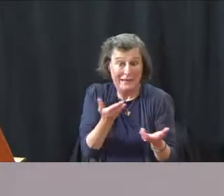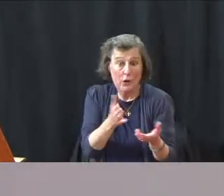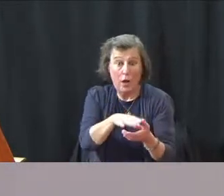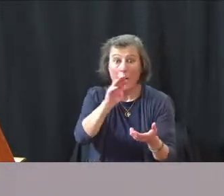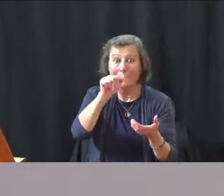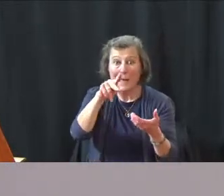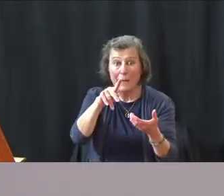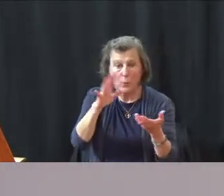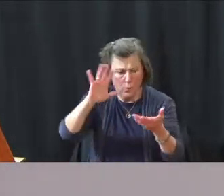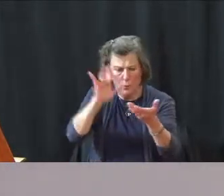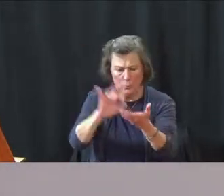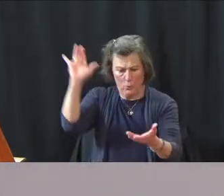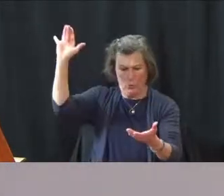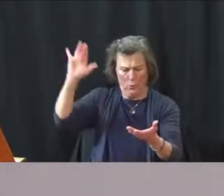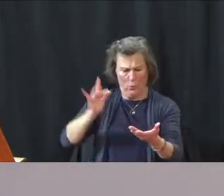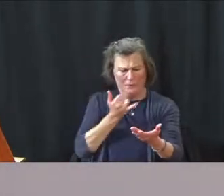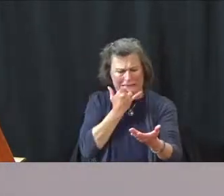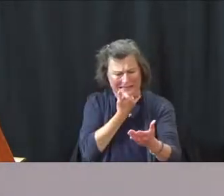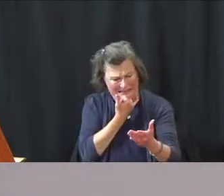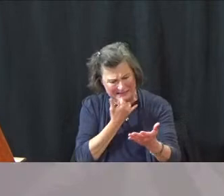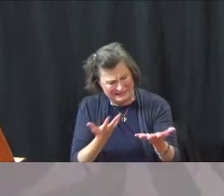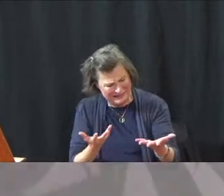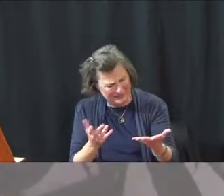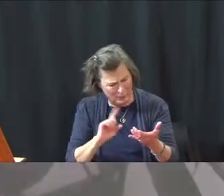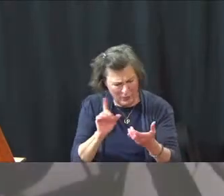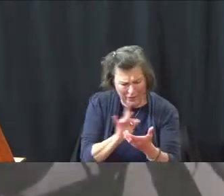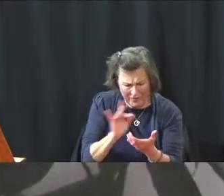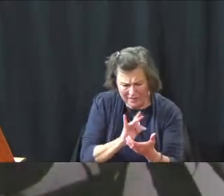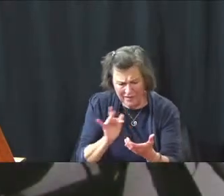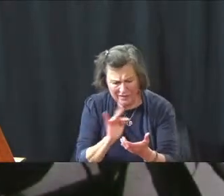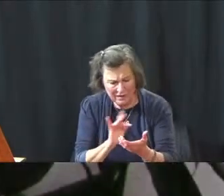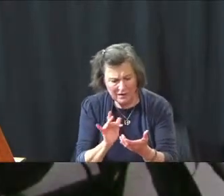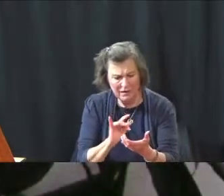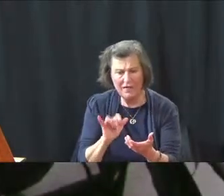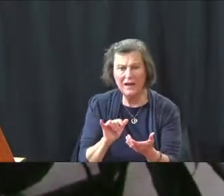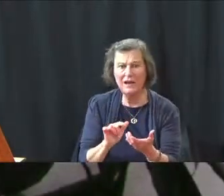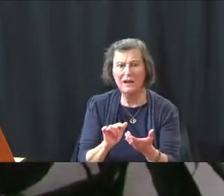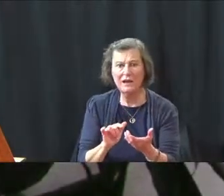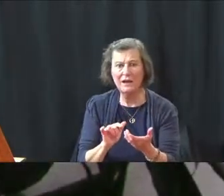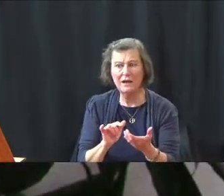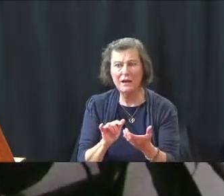Oops, my finger just slipped, now where was that at?